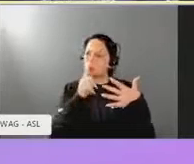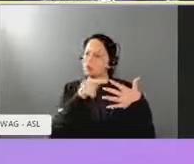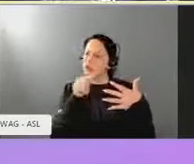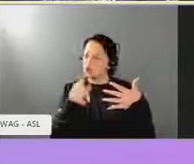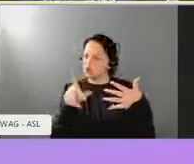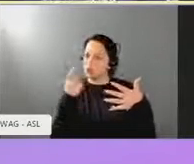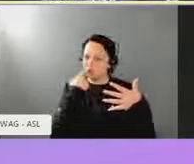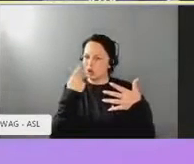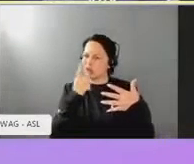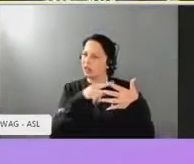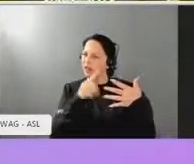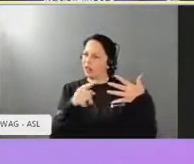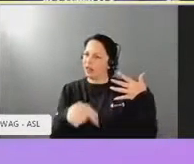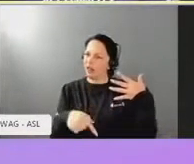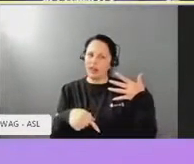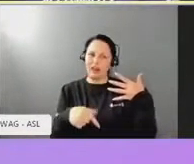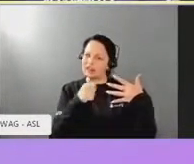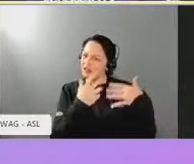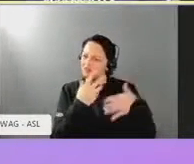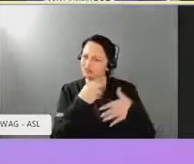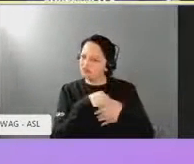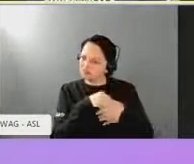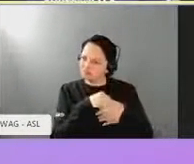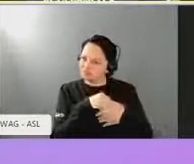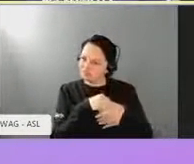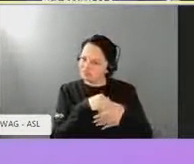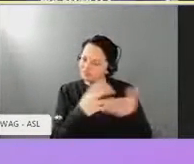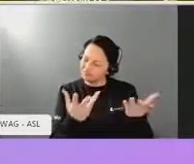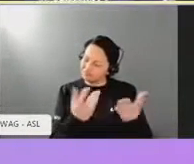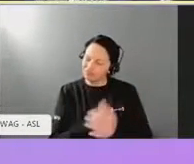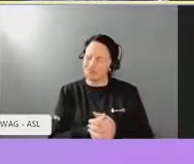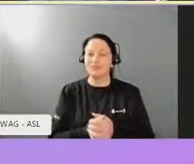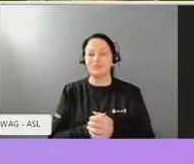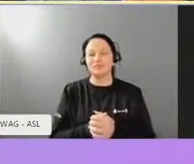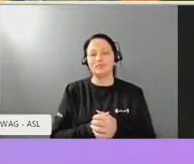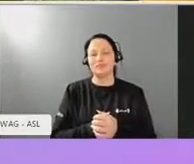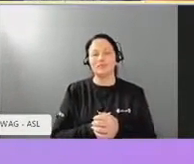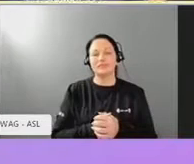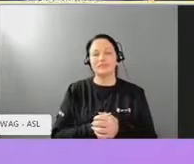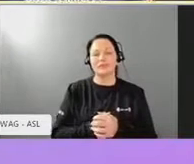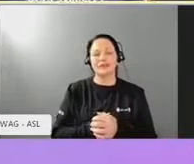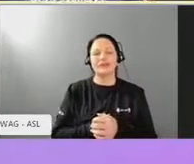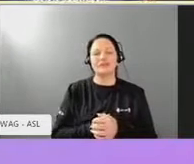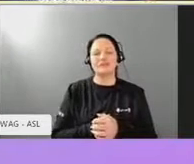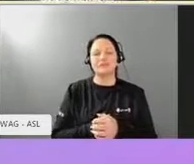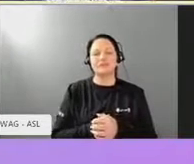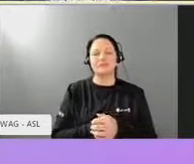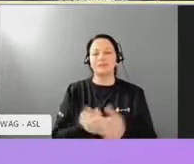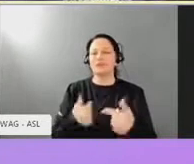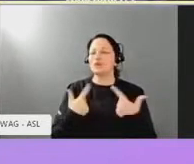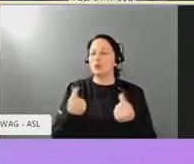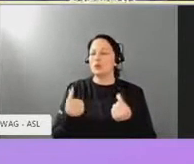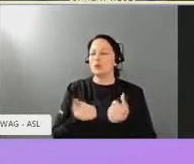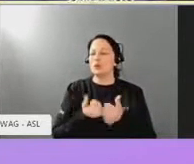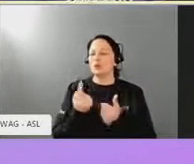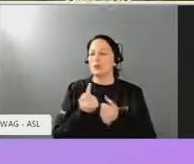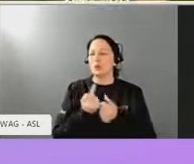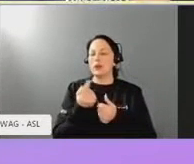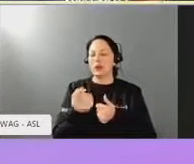yeah come of course, and I'm thinking about what they did that they don't they realize that really weren't as